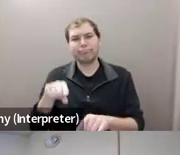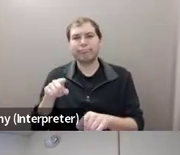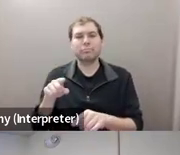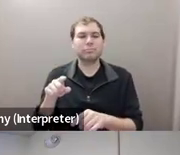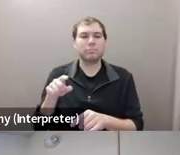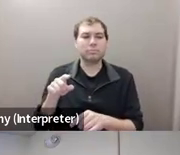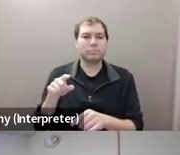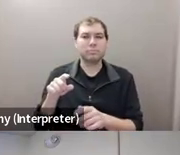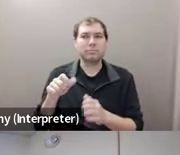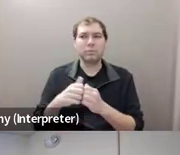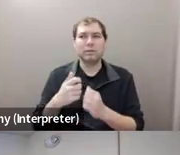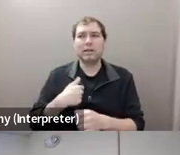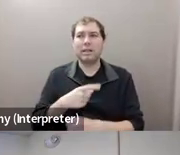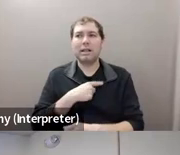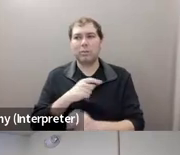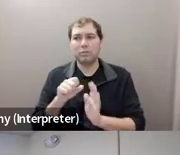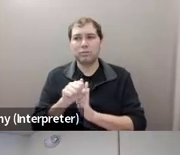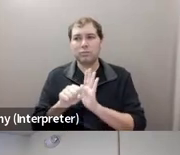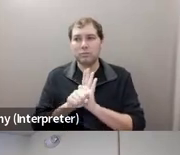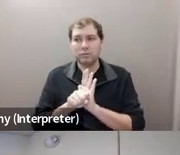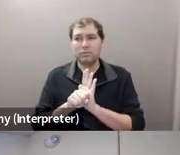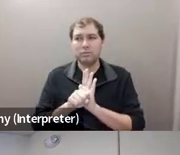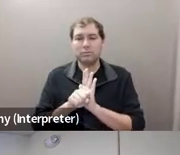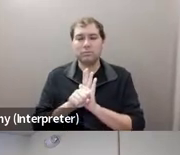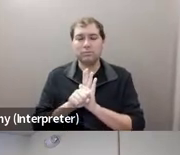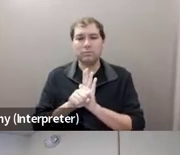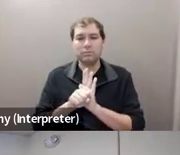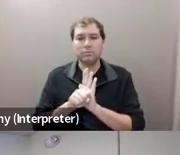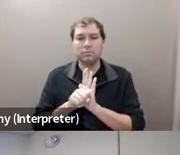Pam Davies: in our State Pam Davies: advocacy we